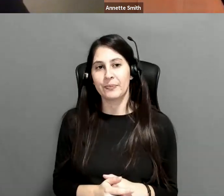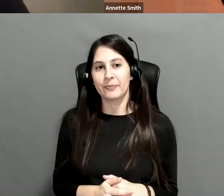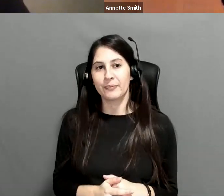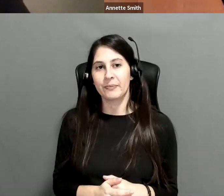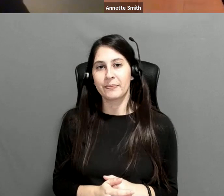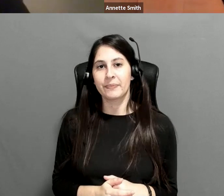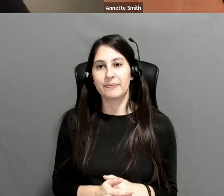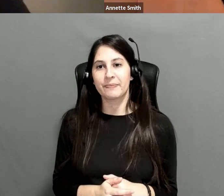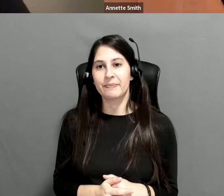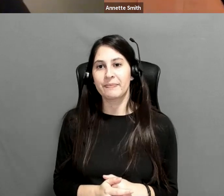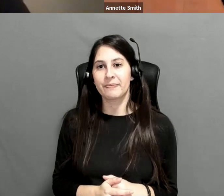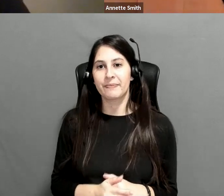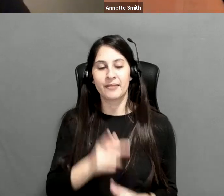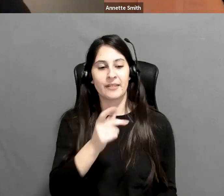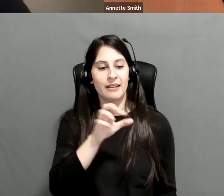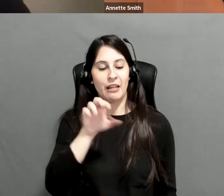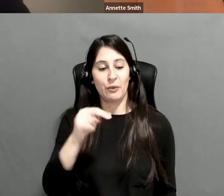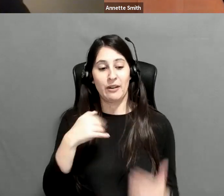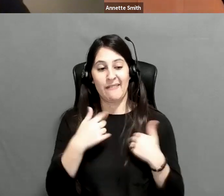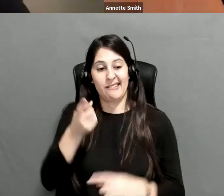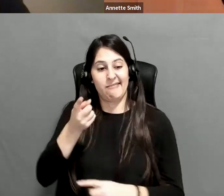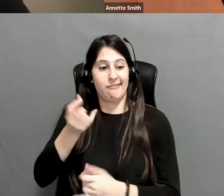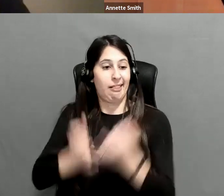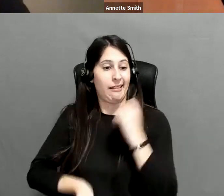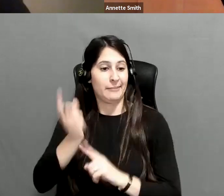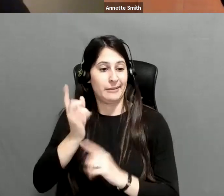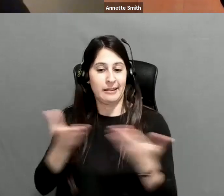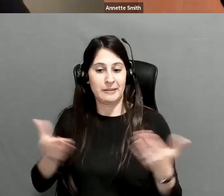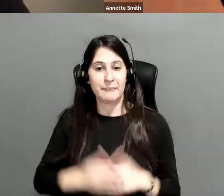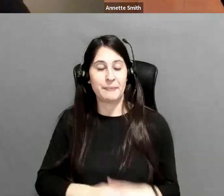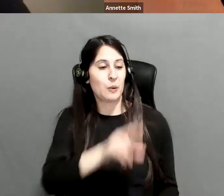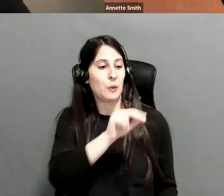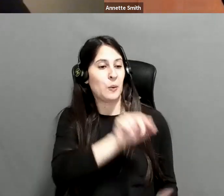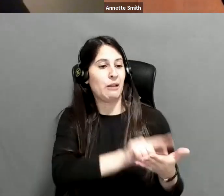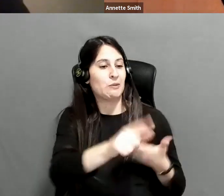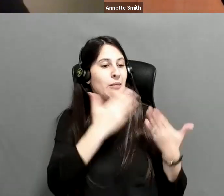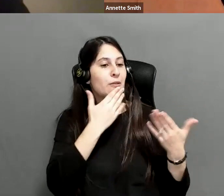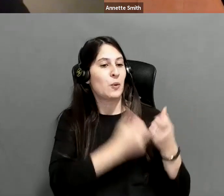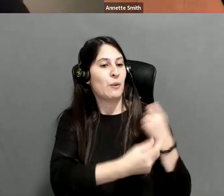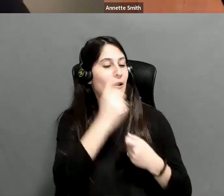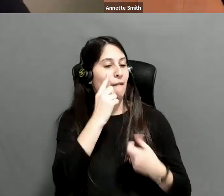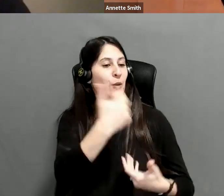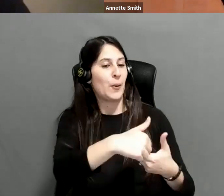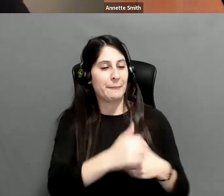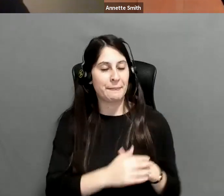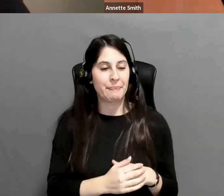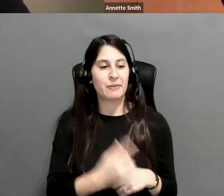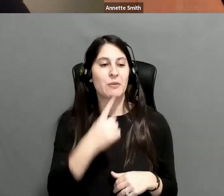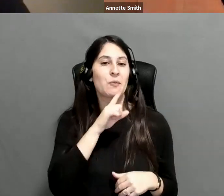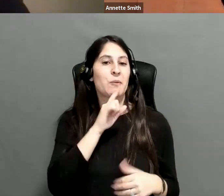more webinars that we will be doing in the future.